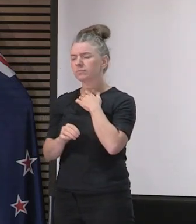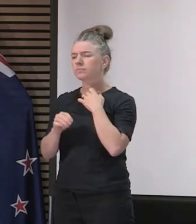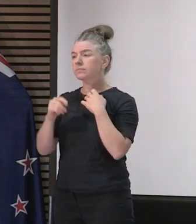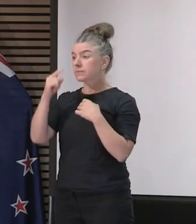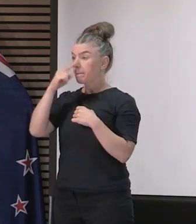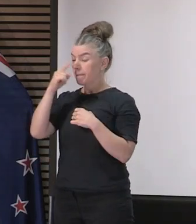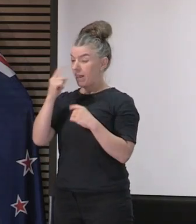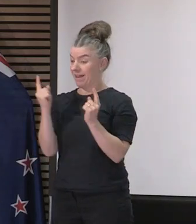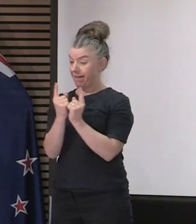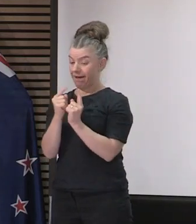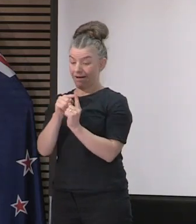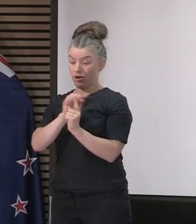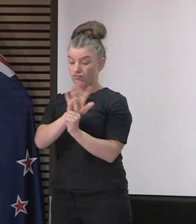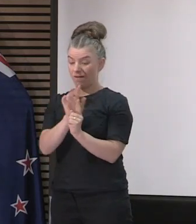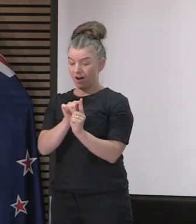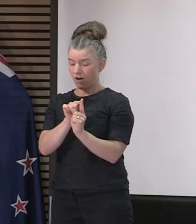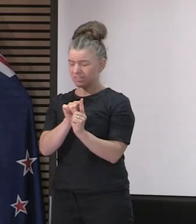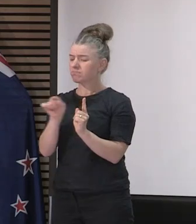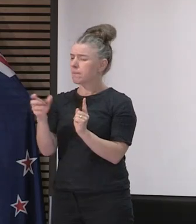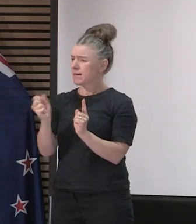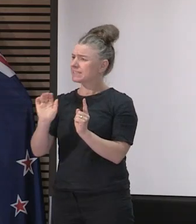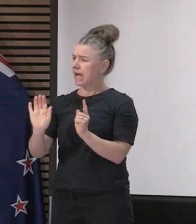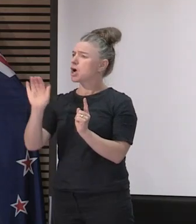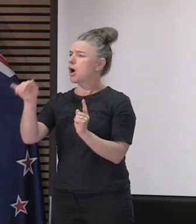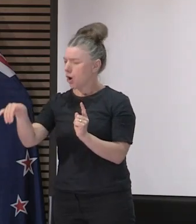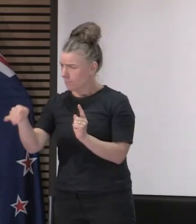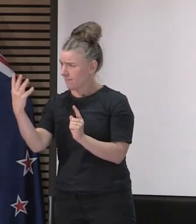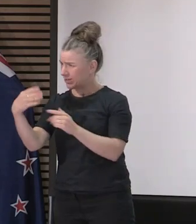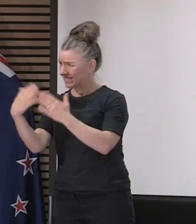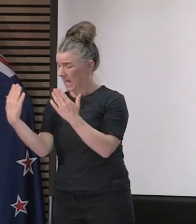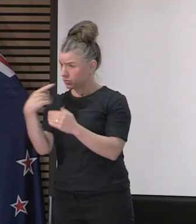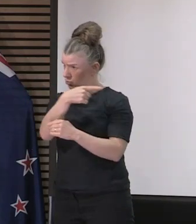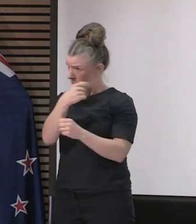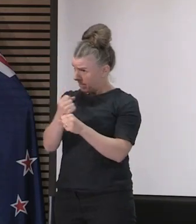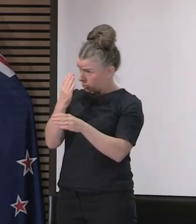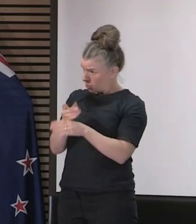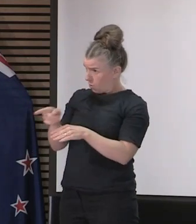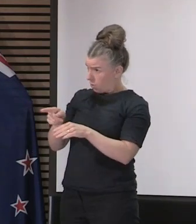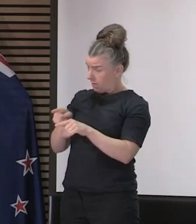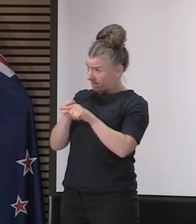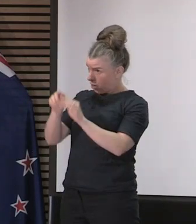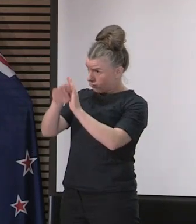newsroom, is a government tracking to see close contacts